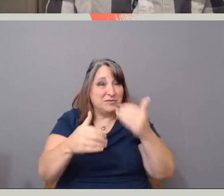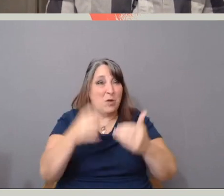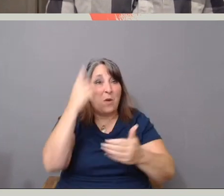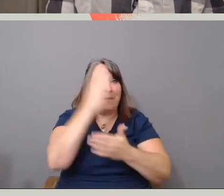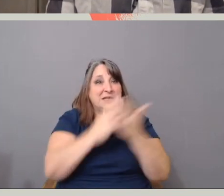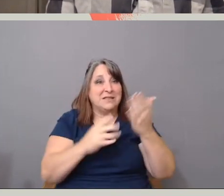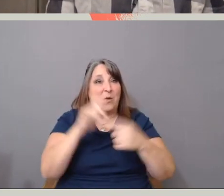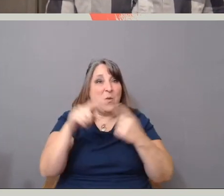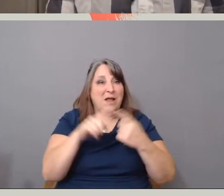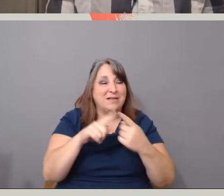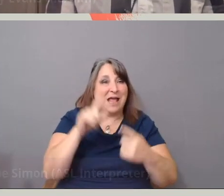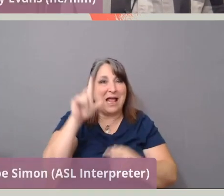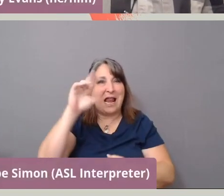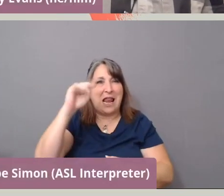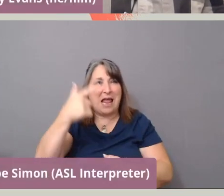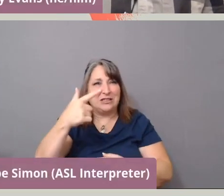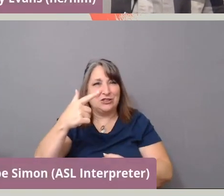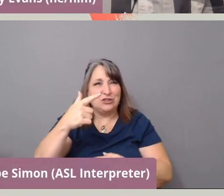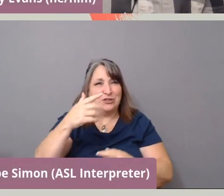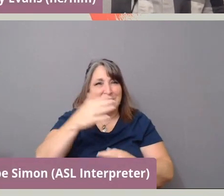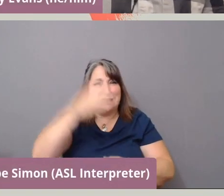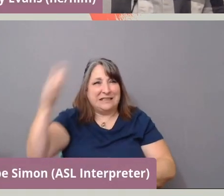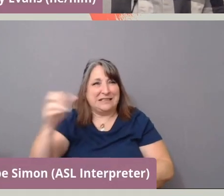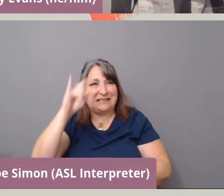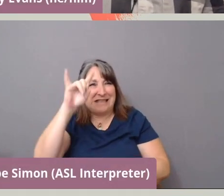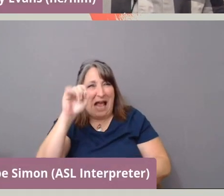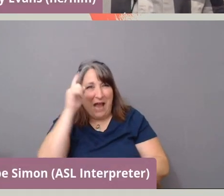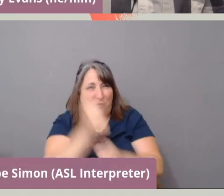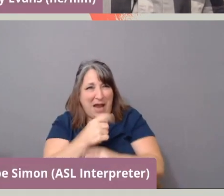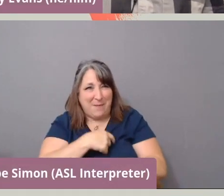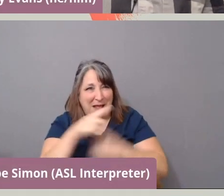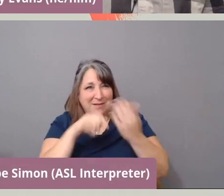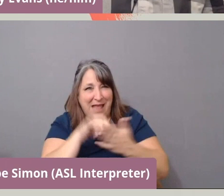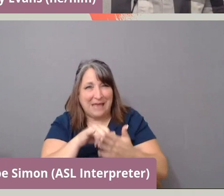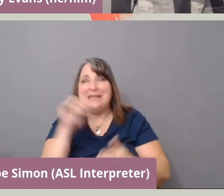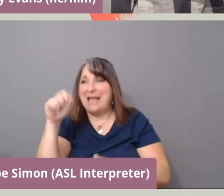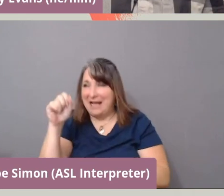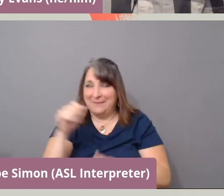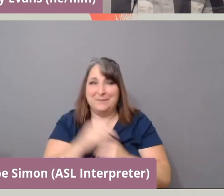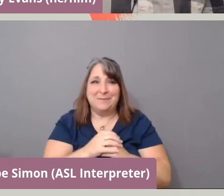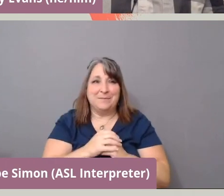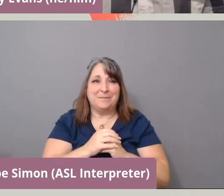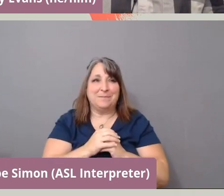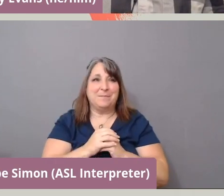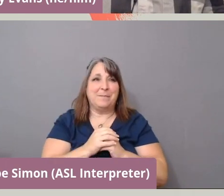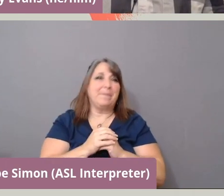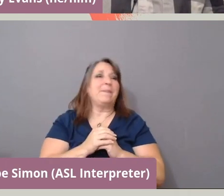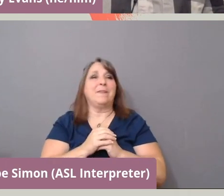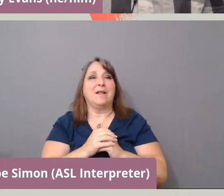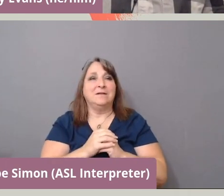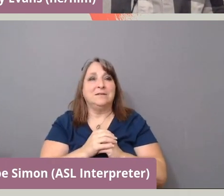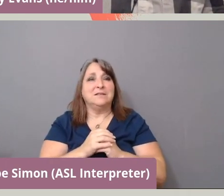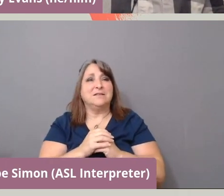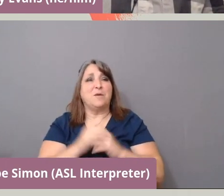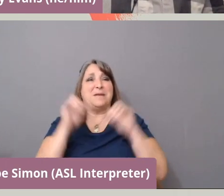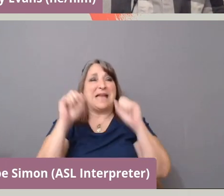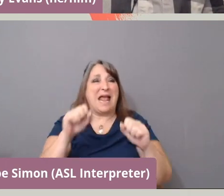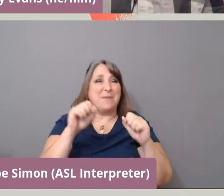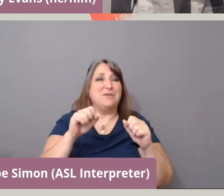Rodney, am I right about that? Yeah, I mean, that's true. Yeah, so, you know, being able to work with the filmmakers